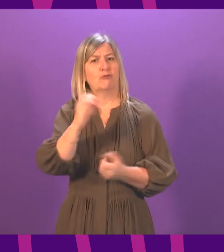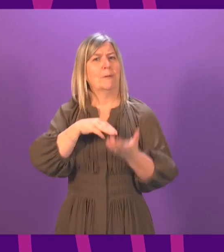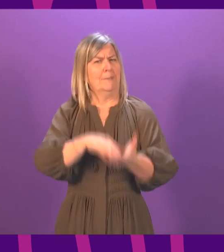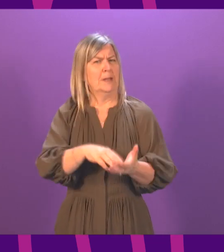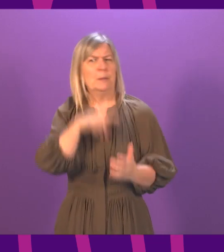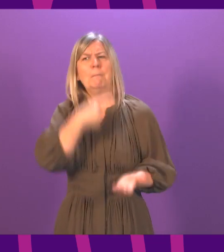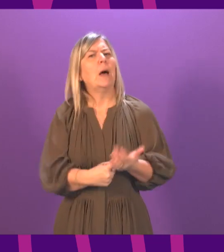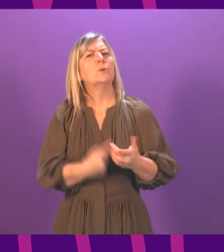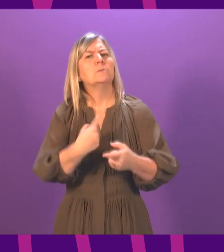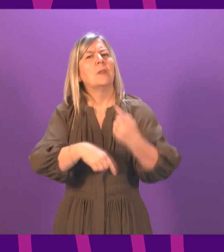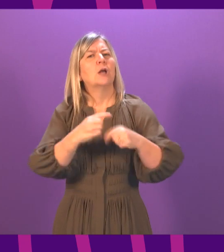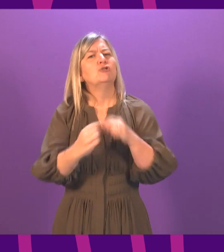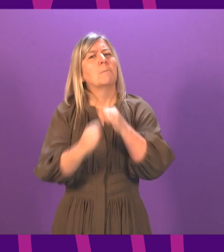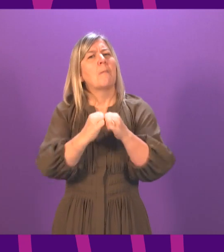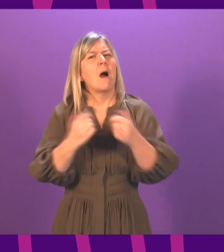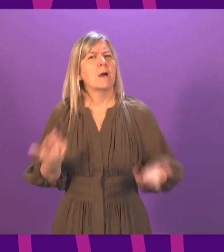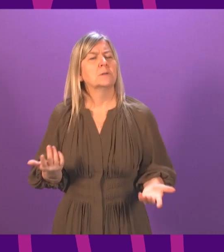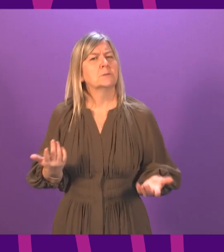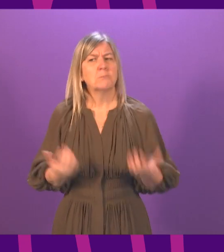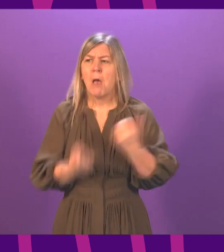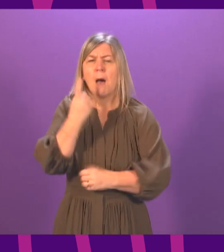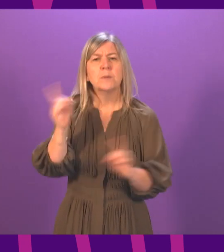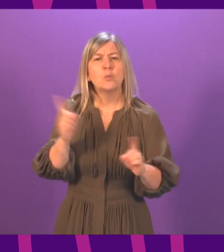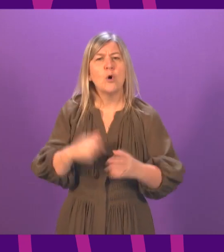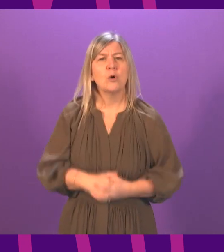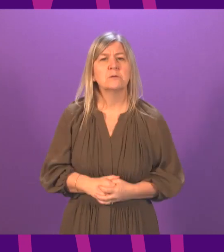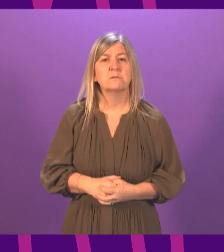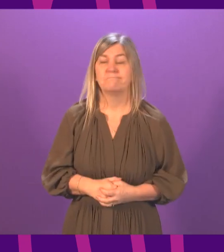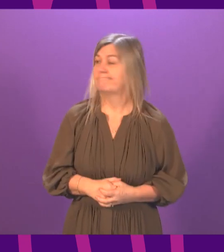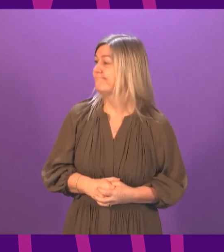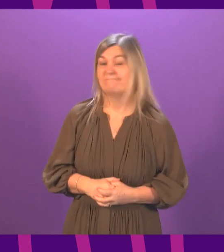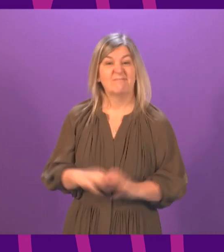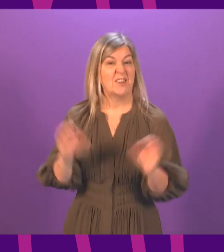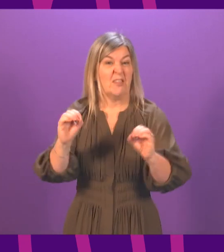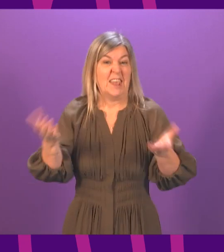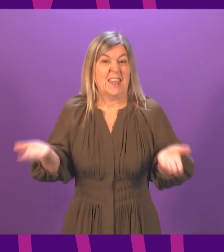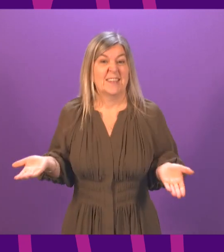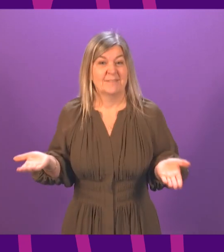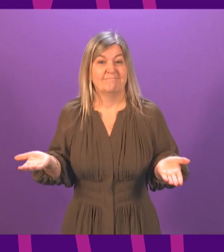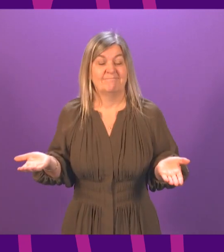has happened to that, and the answer is nothing. Scottish building regulations and guidance still